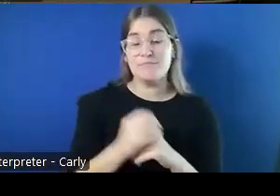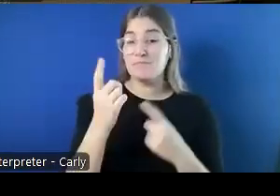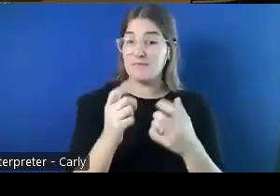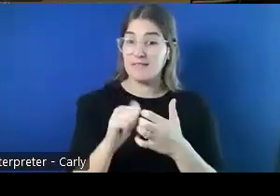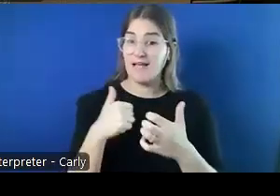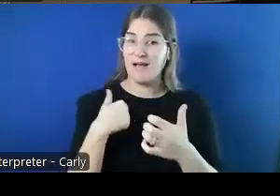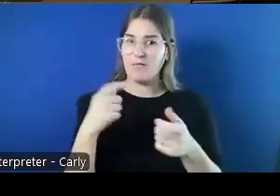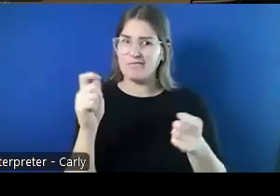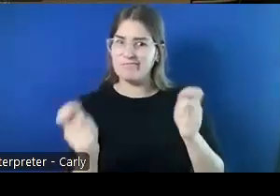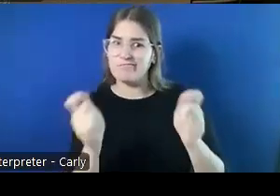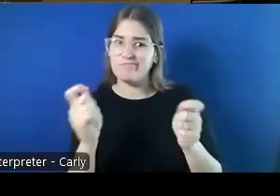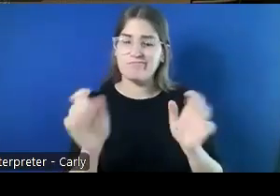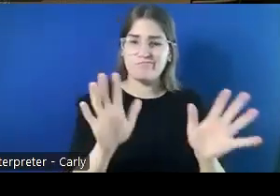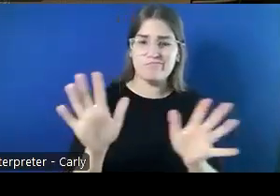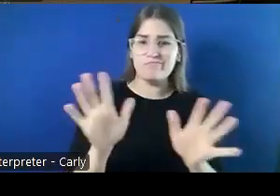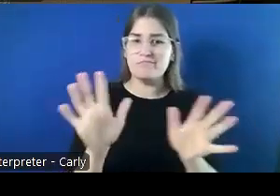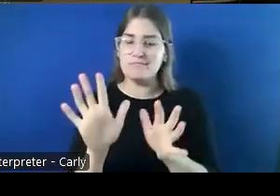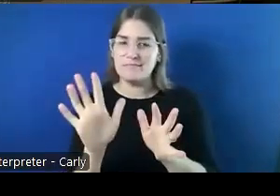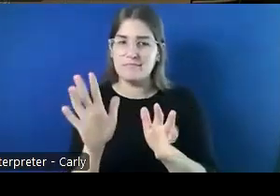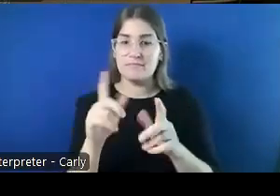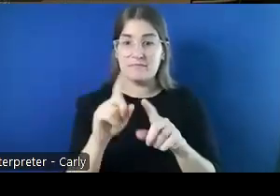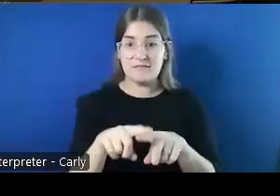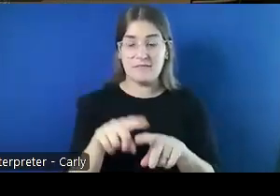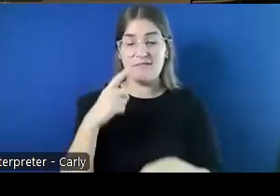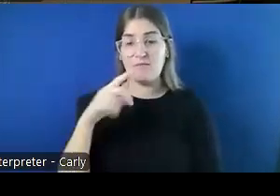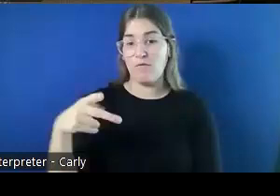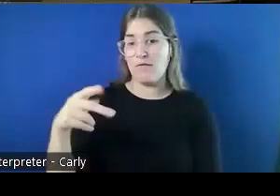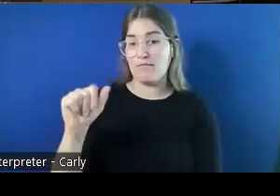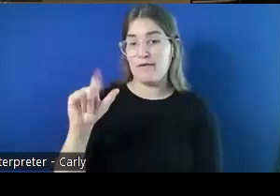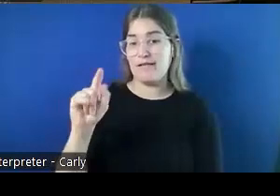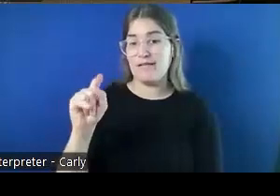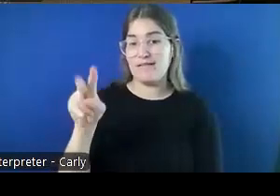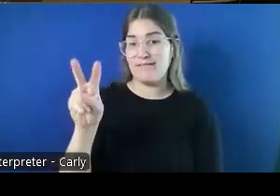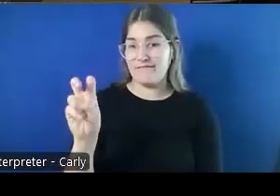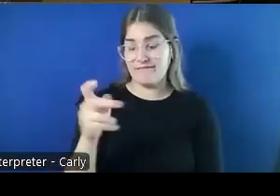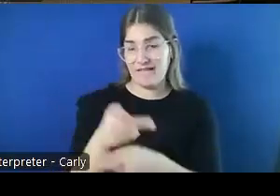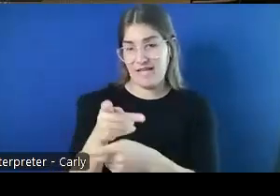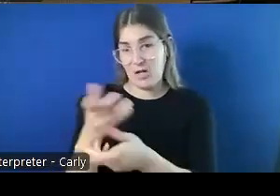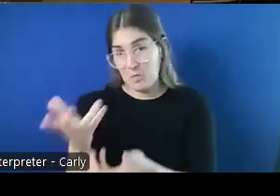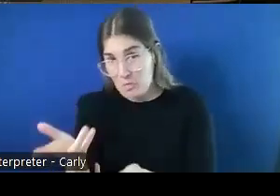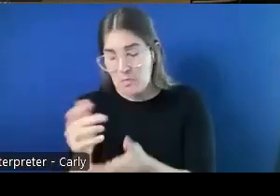adjust it maybe more specifically for paliative care or Hospice Care um to Target outcomes like